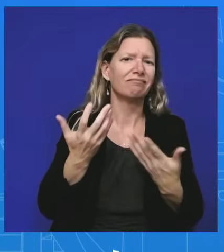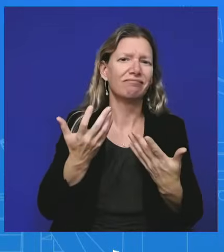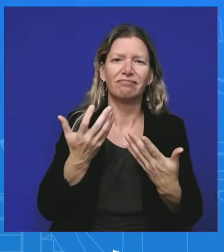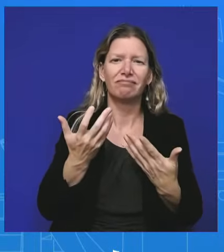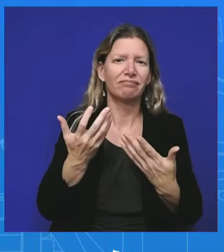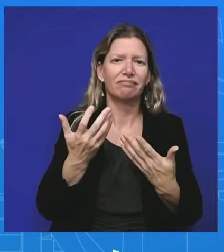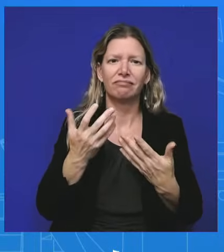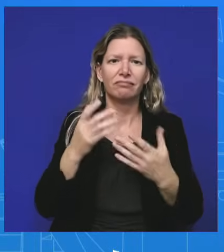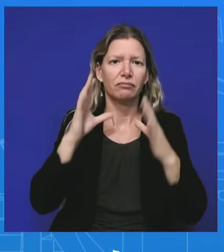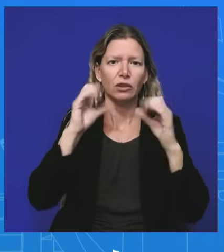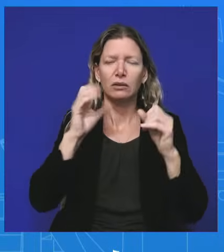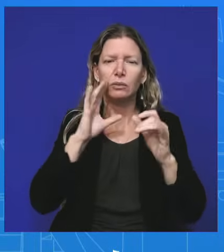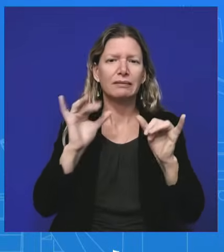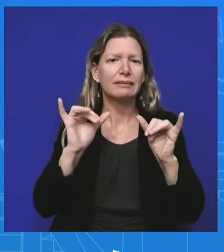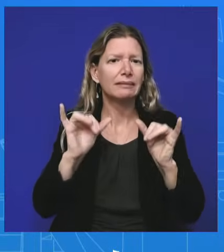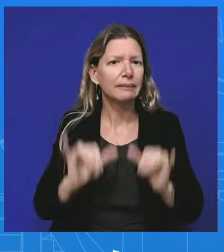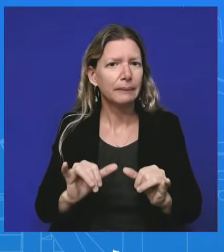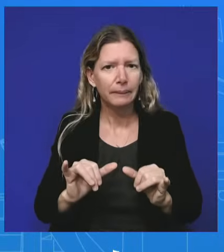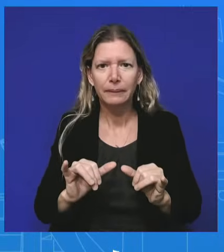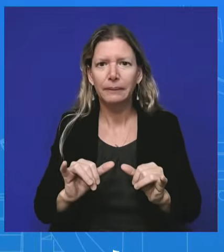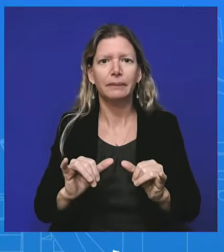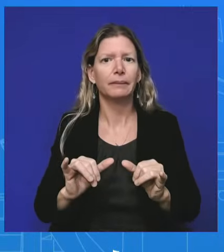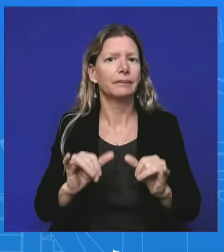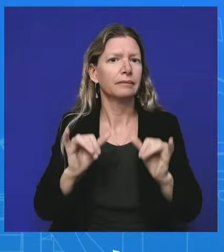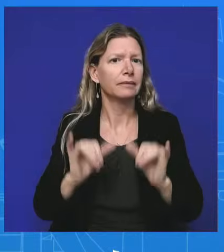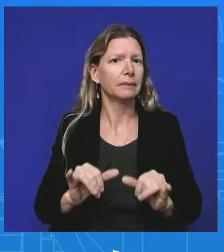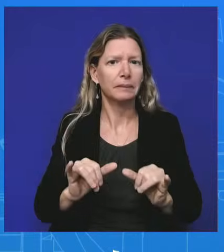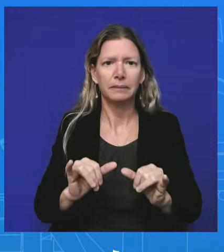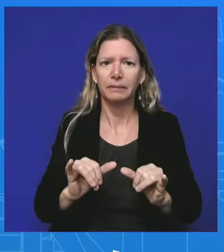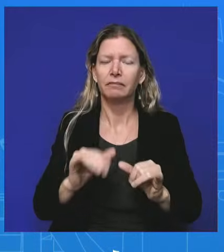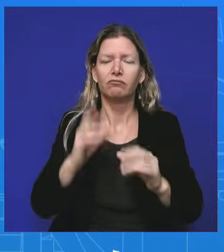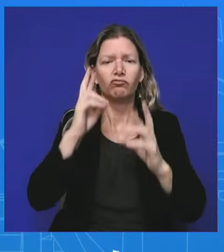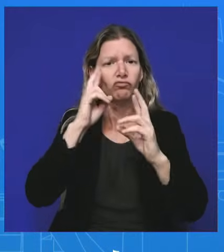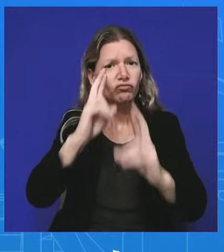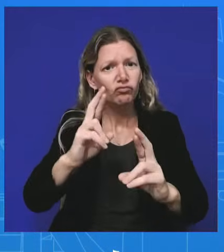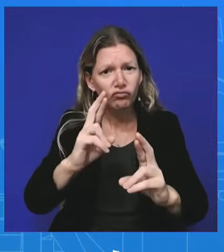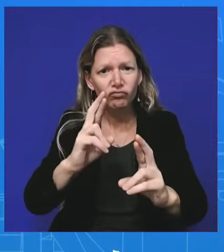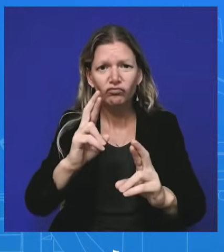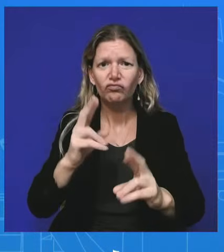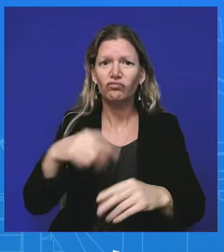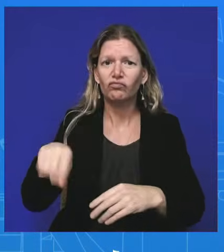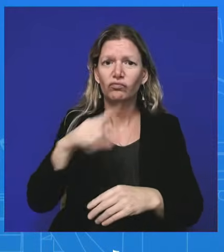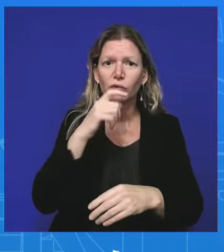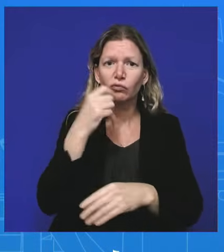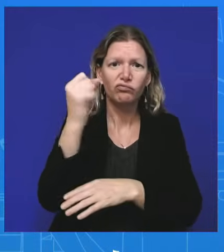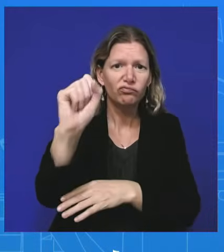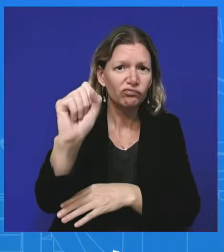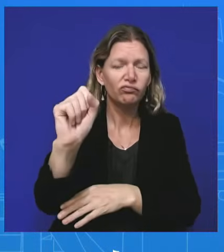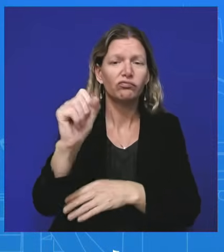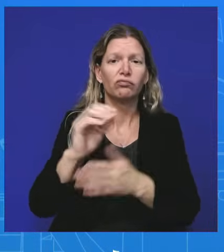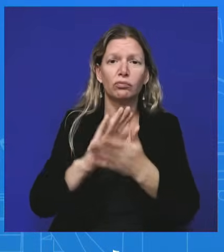respect the protesters who are doing it peacefully -- understanding that all Americans have the right to speak their voice.